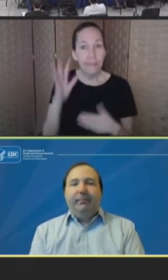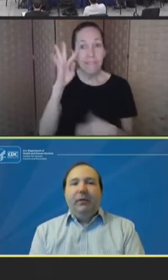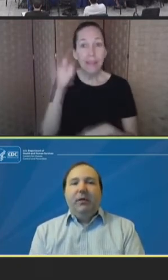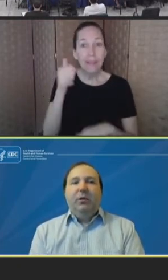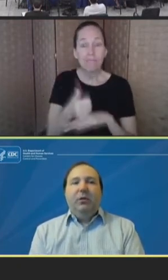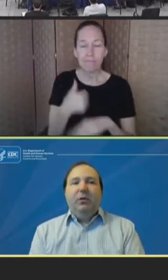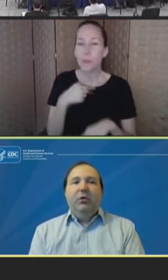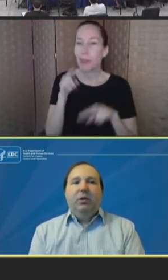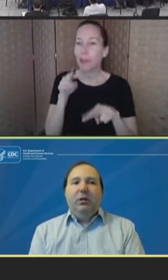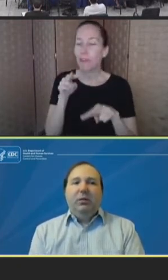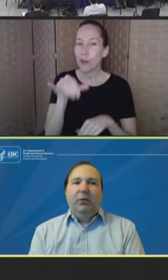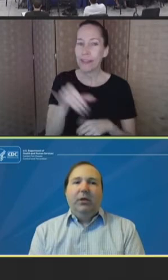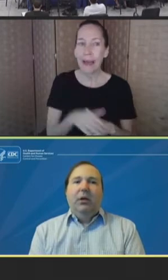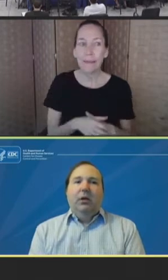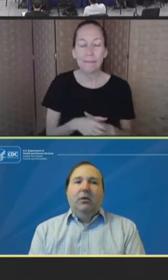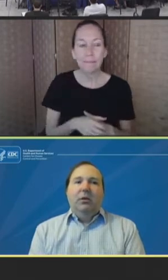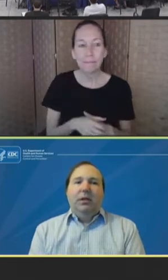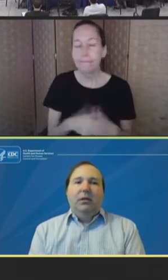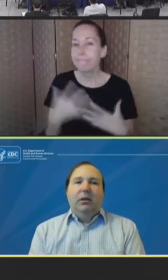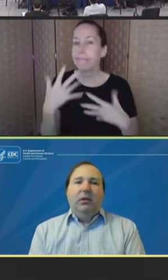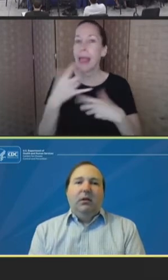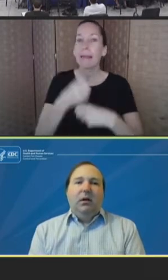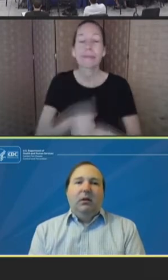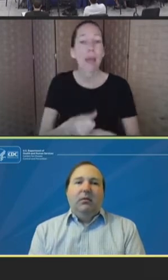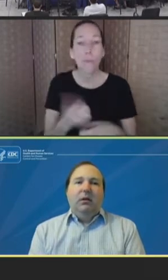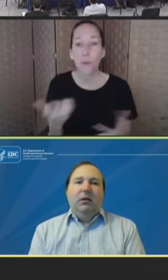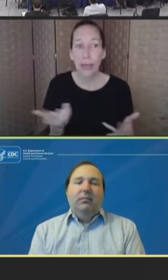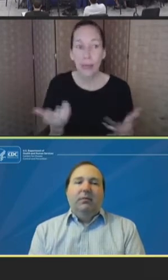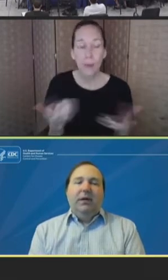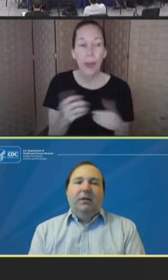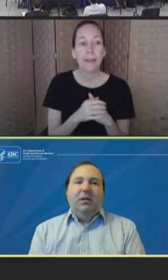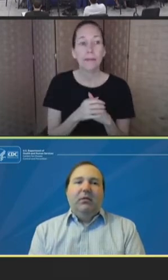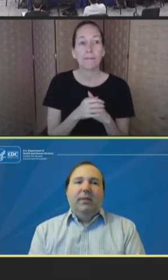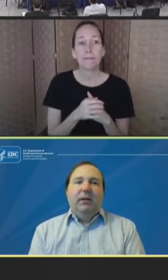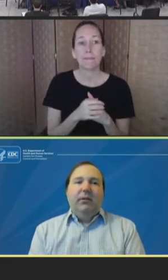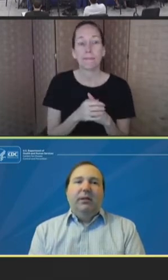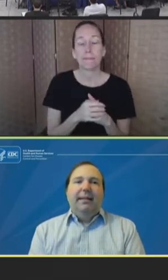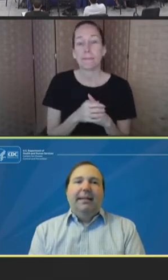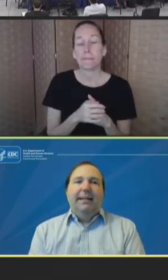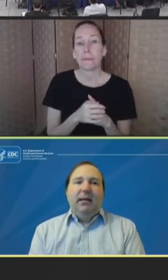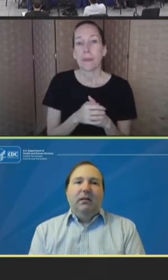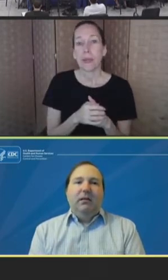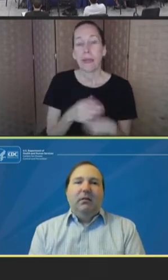So in conclusion, in summary, just to say that our vaccine safety monitoring to date